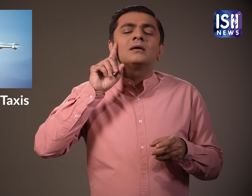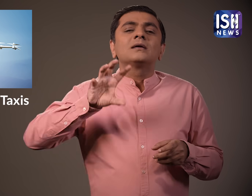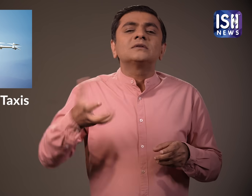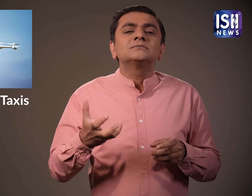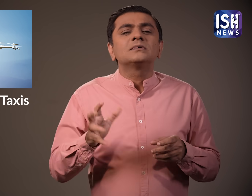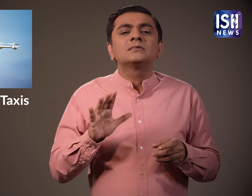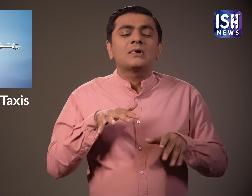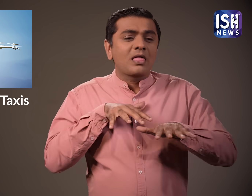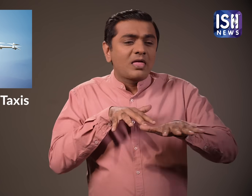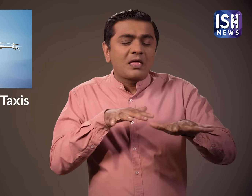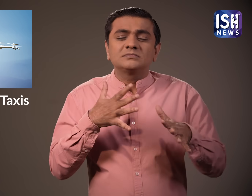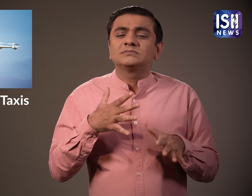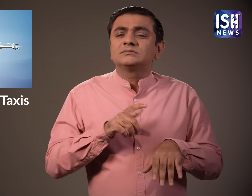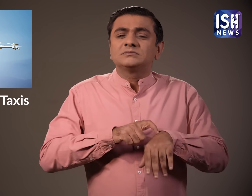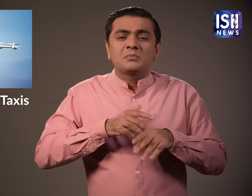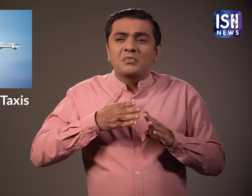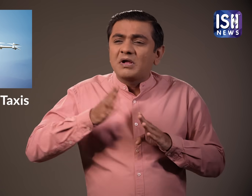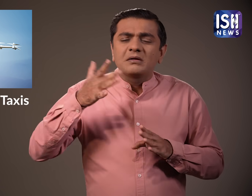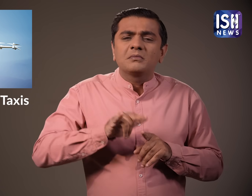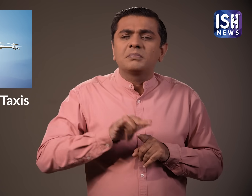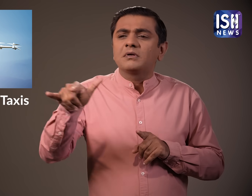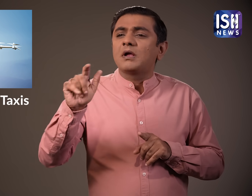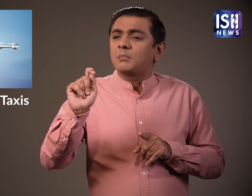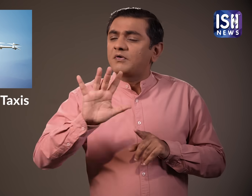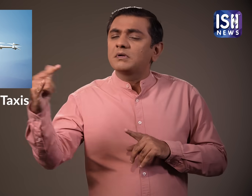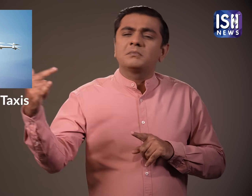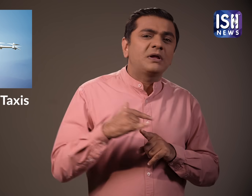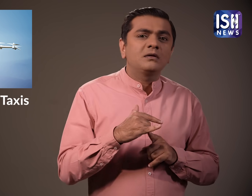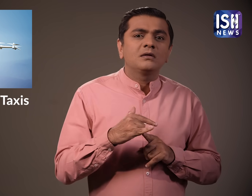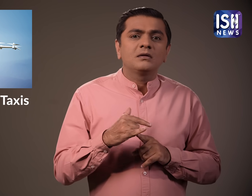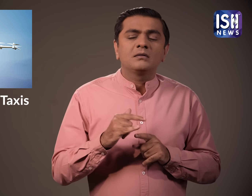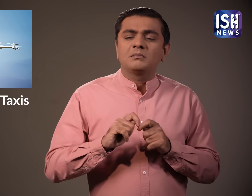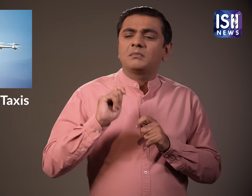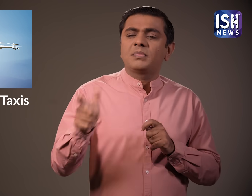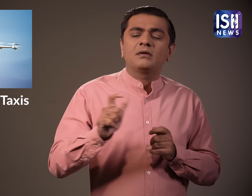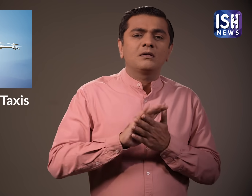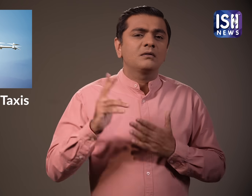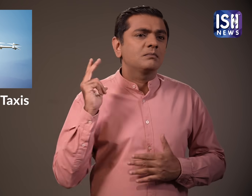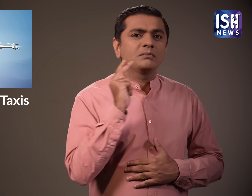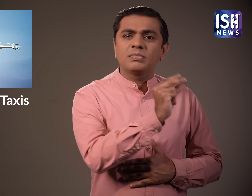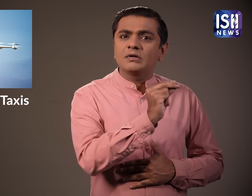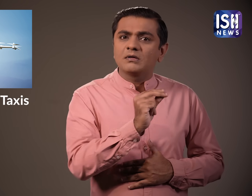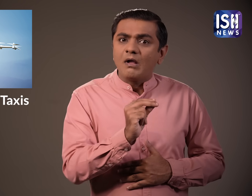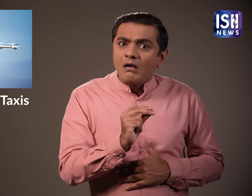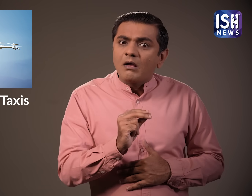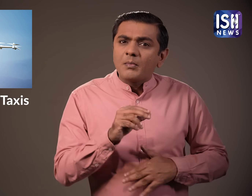The innitiative will help reduce traffic. You simply pay for the ride and leave once you reach.